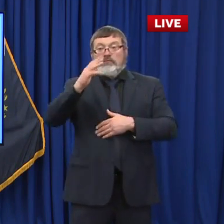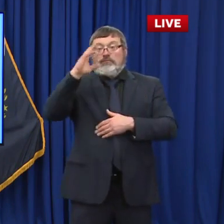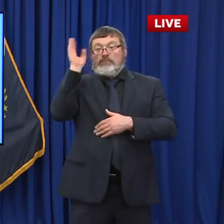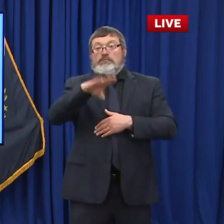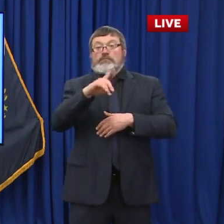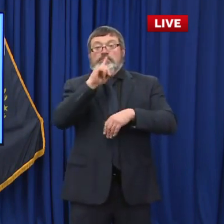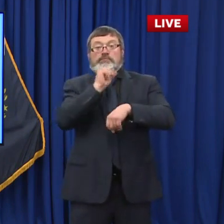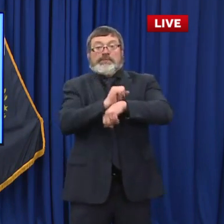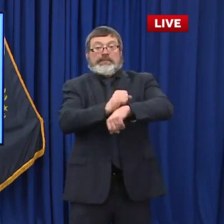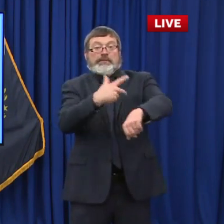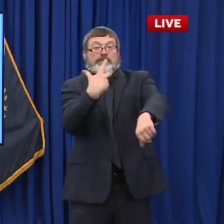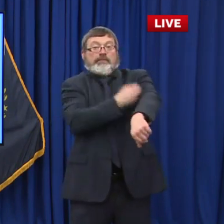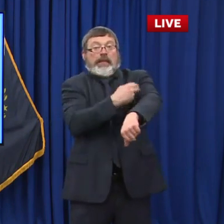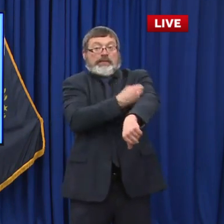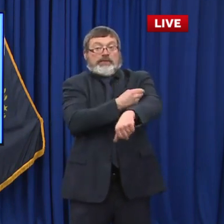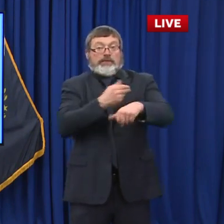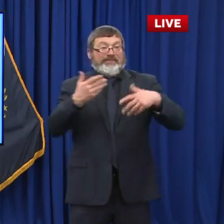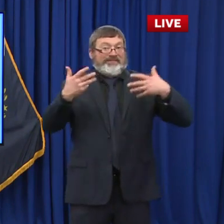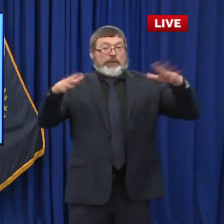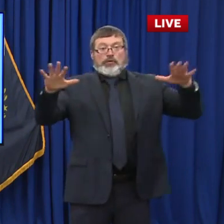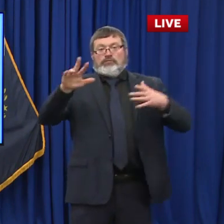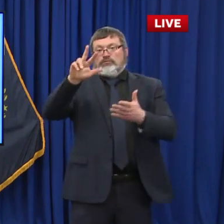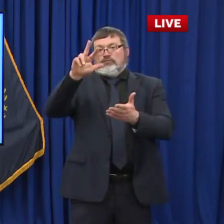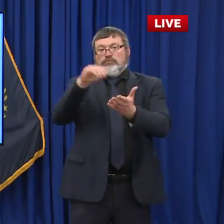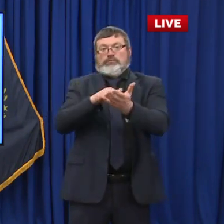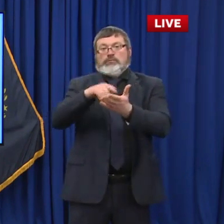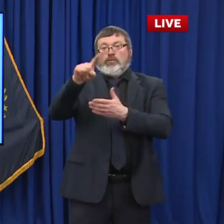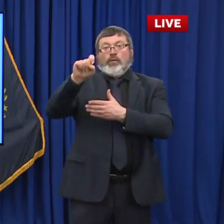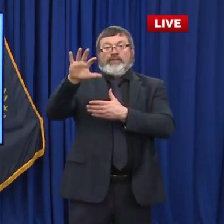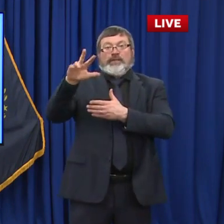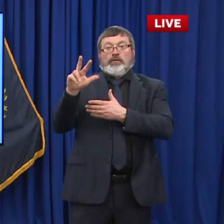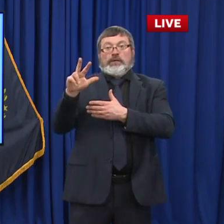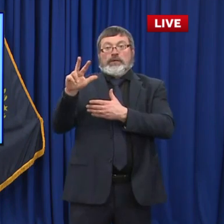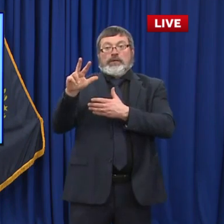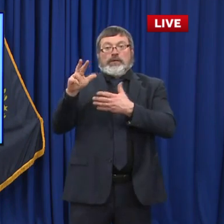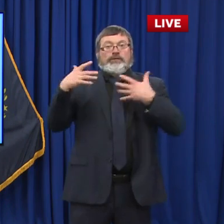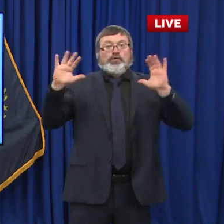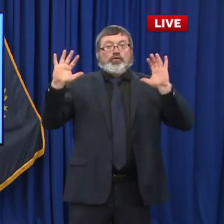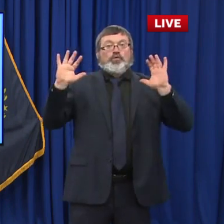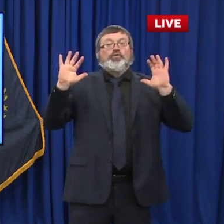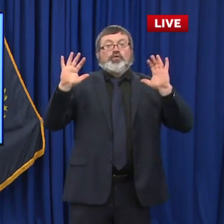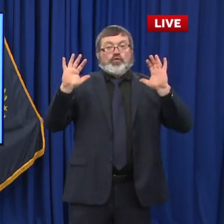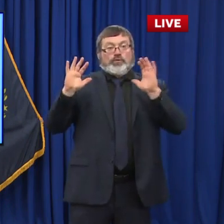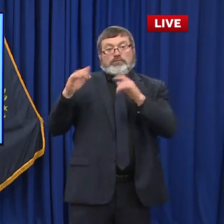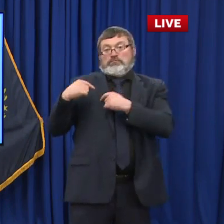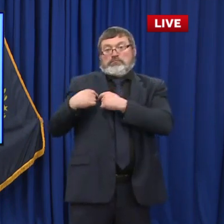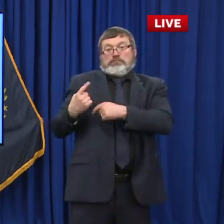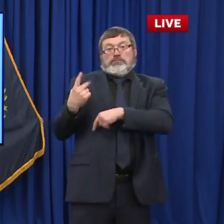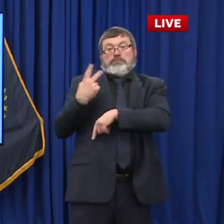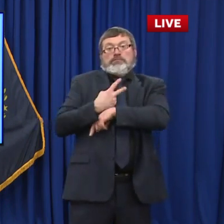TO DATE, WE HAVE DISTRIBUTED 3135 DOSES OF THE PFIZER VACCINE TO OUR HOSPITALS.